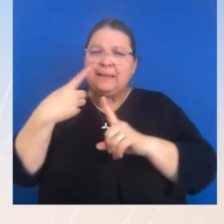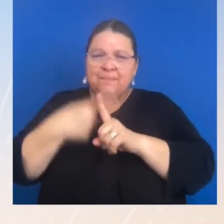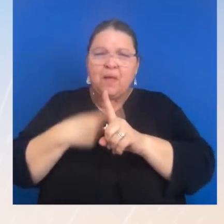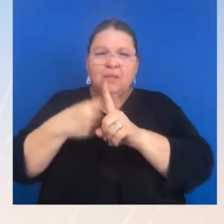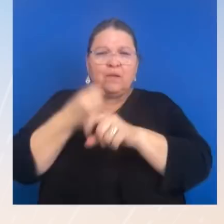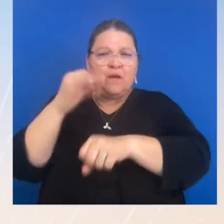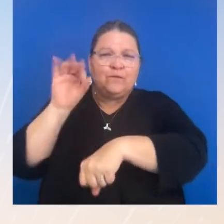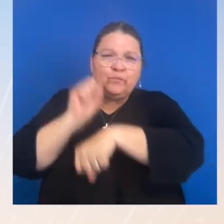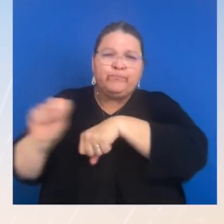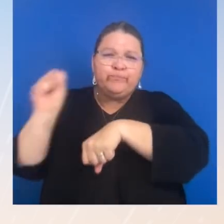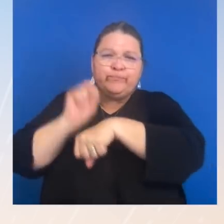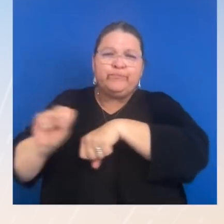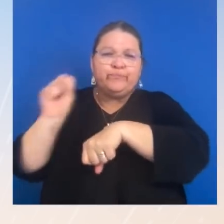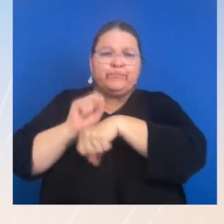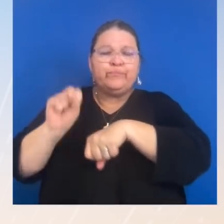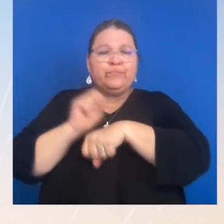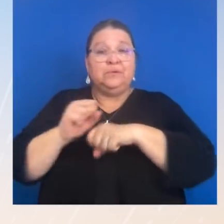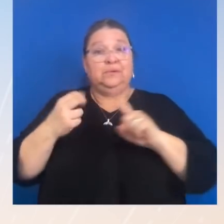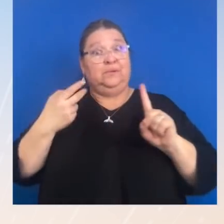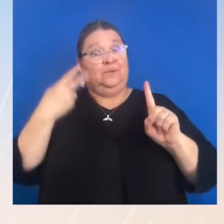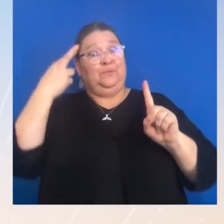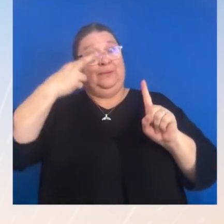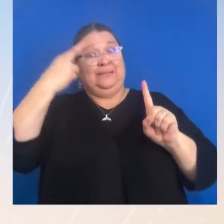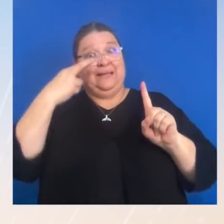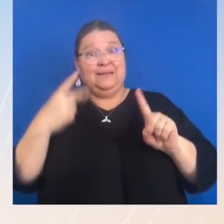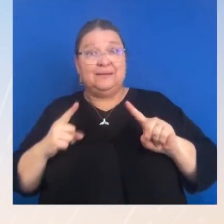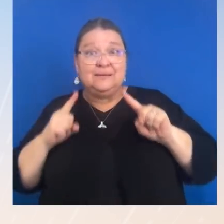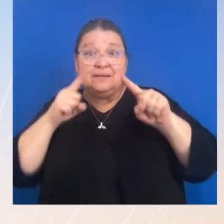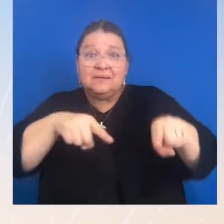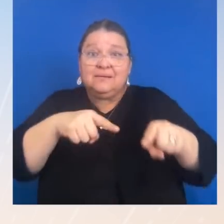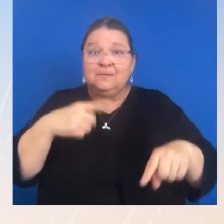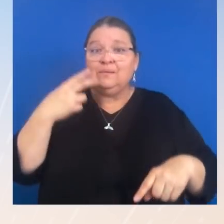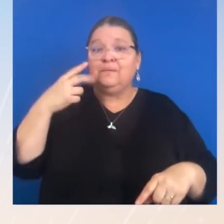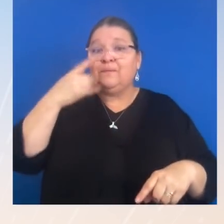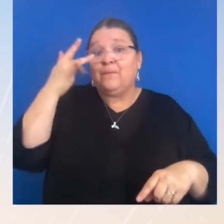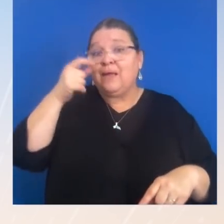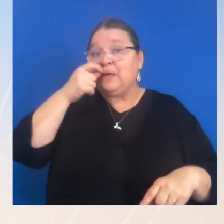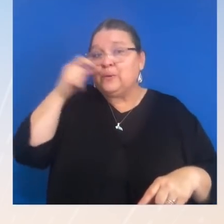Or was it the result of unrelated months of work? Because there are some looking at this saying,